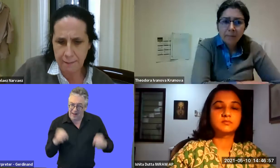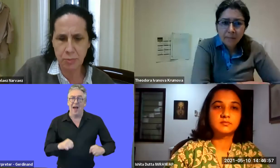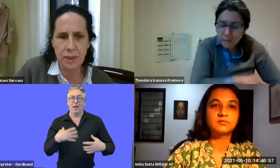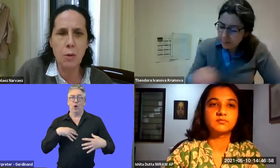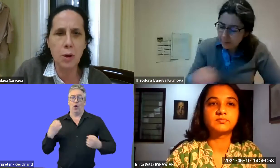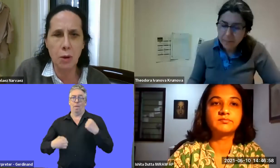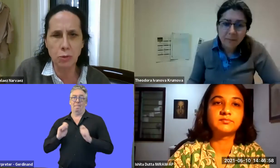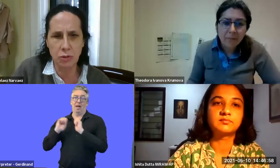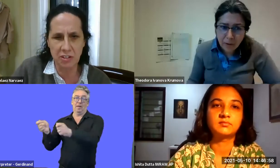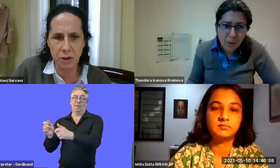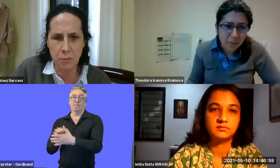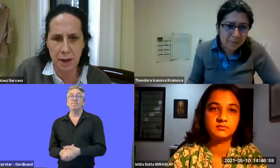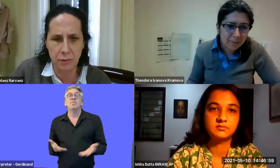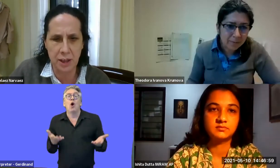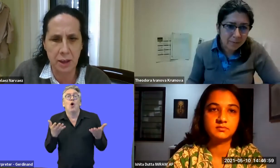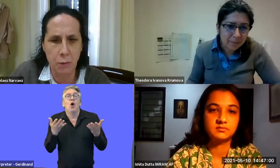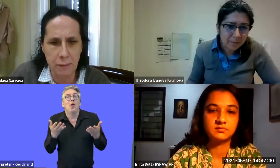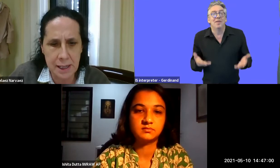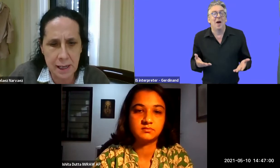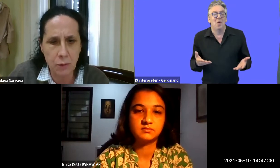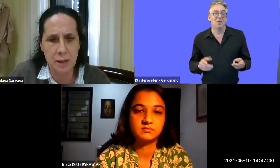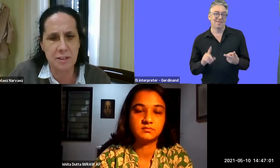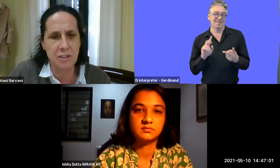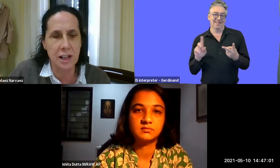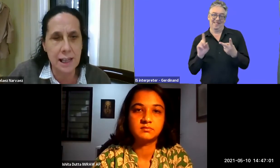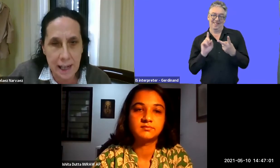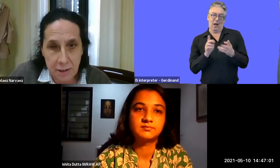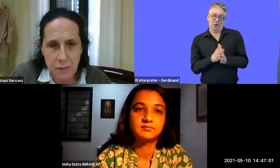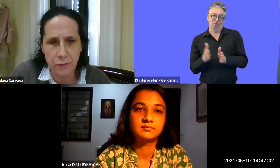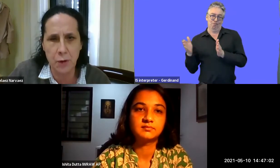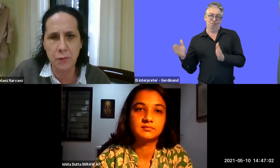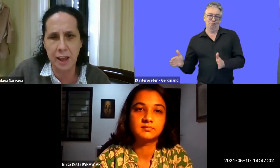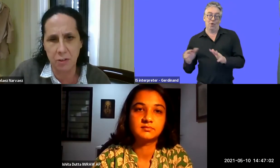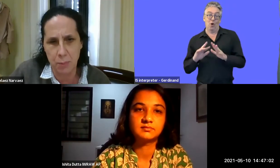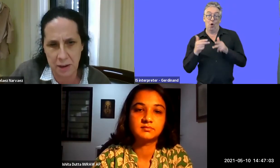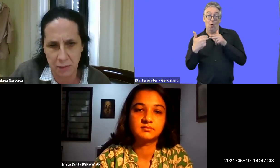And now, we go to the second part of the webinar which is learning from experience.